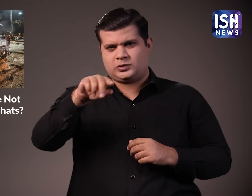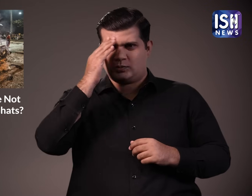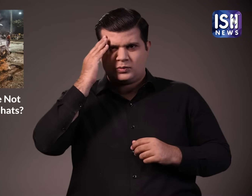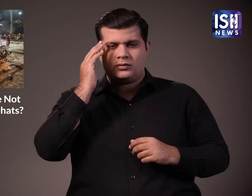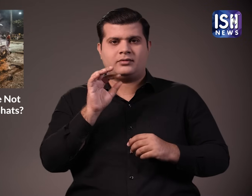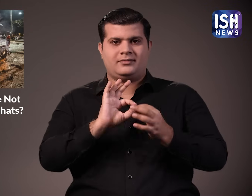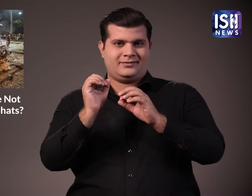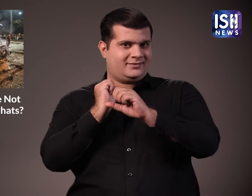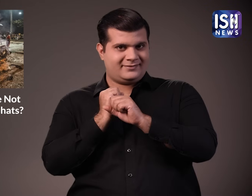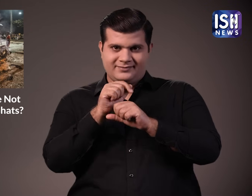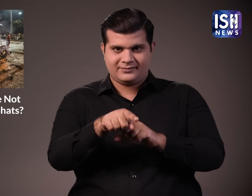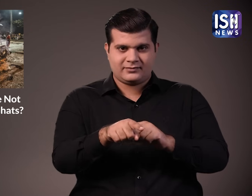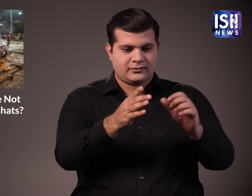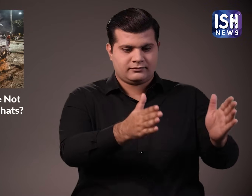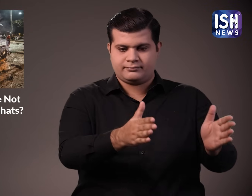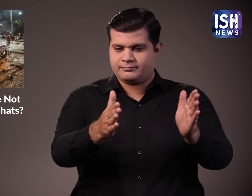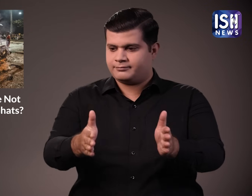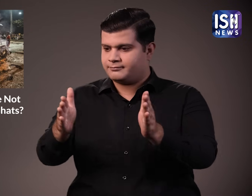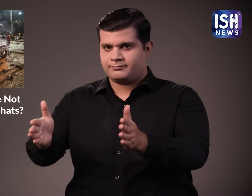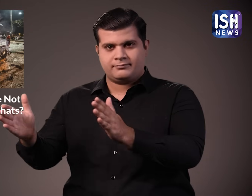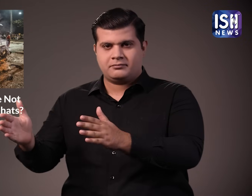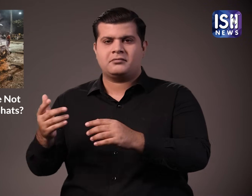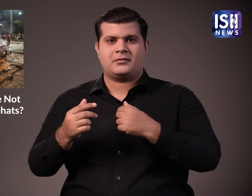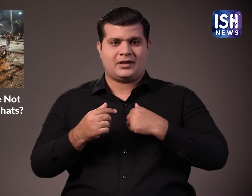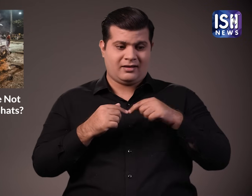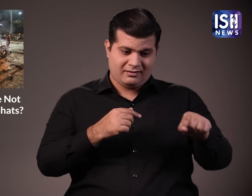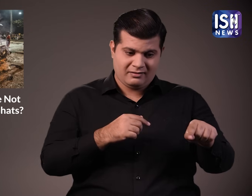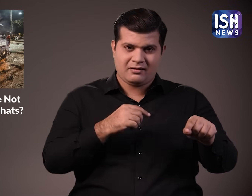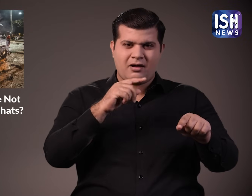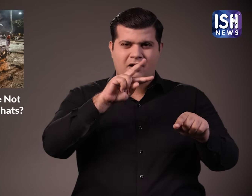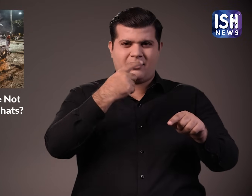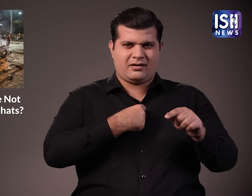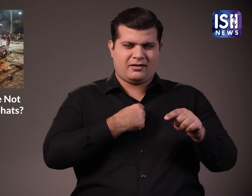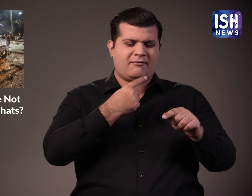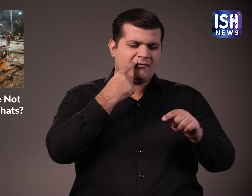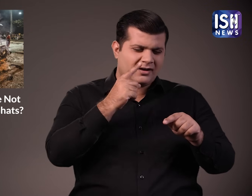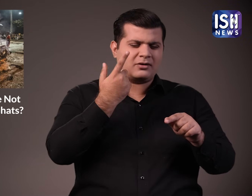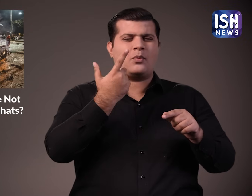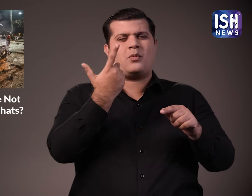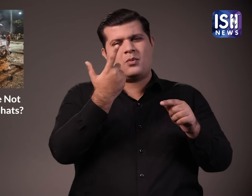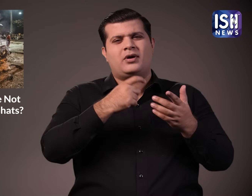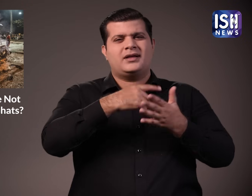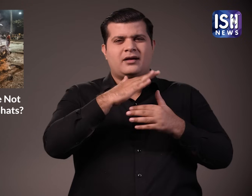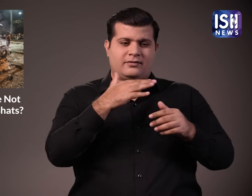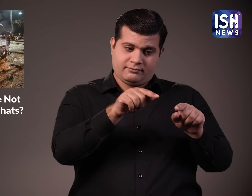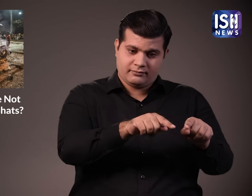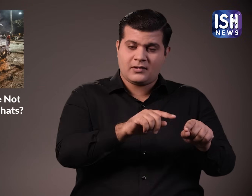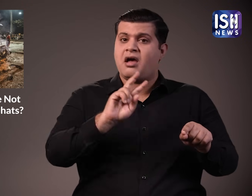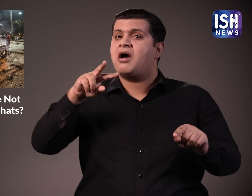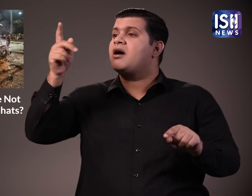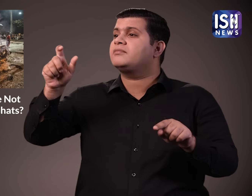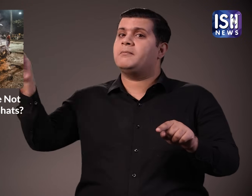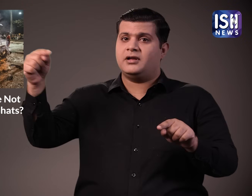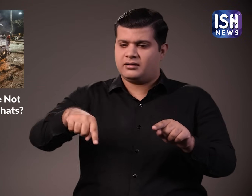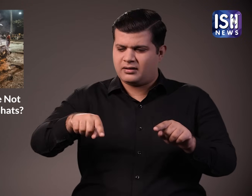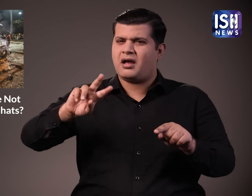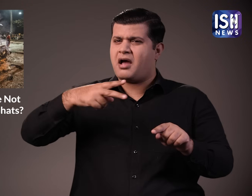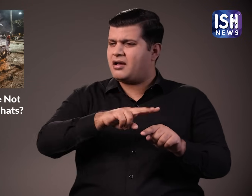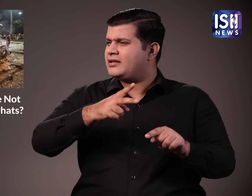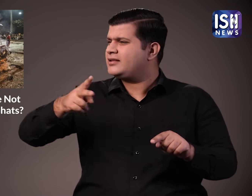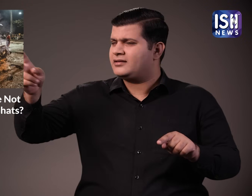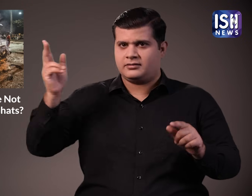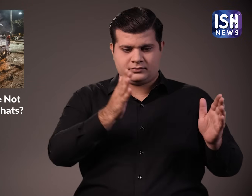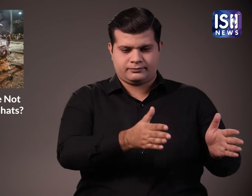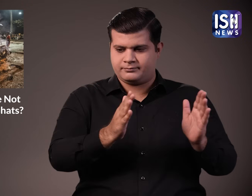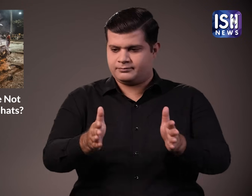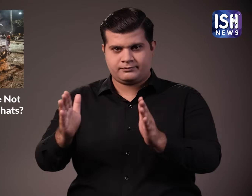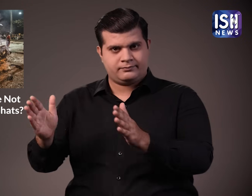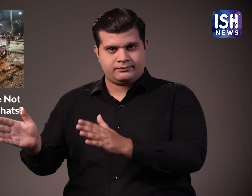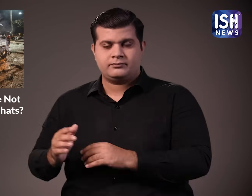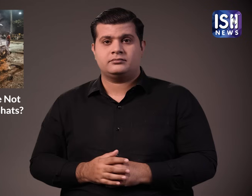Hindus have common crematoriums. While we use one pyre for our relative, other pyres are used by others.